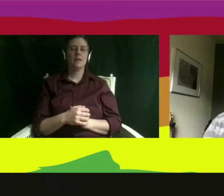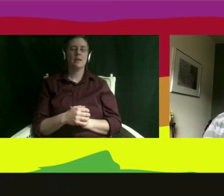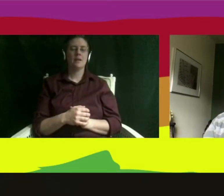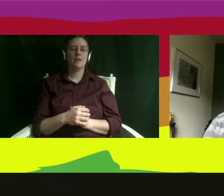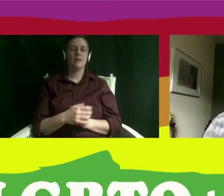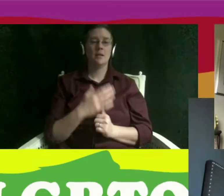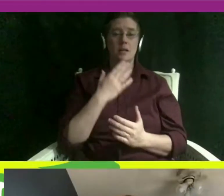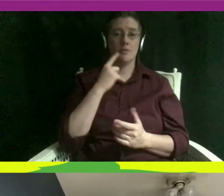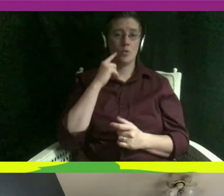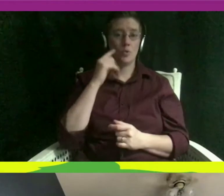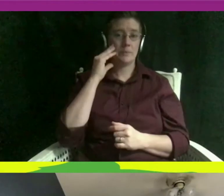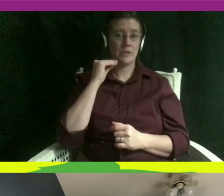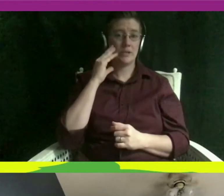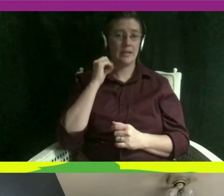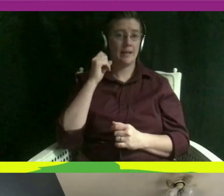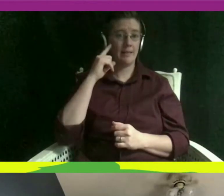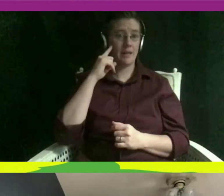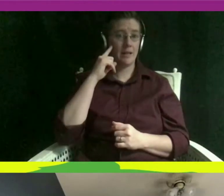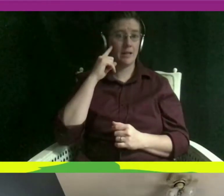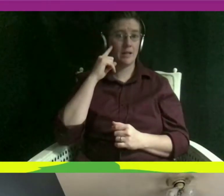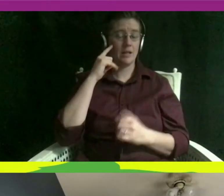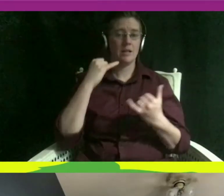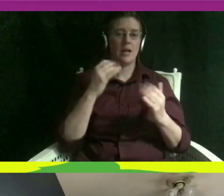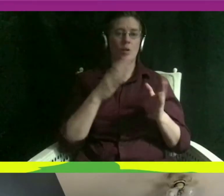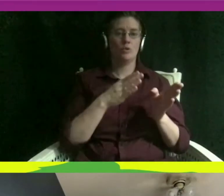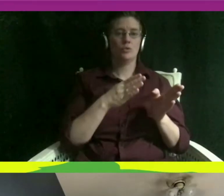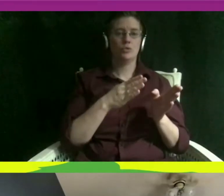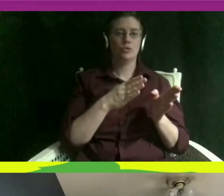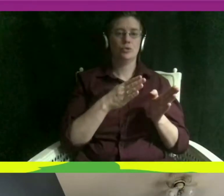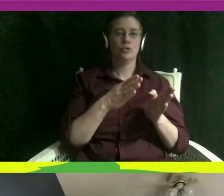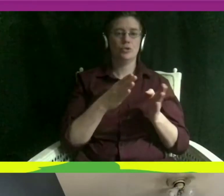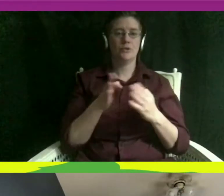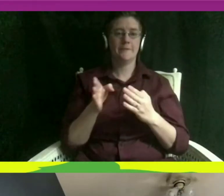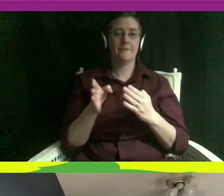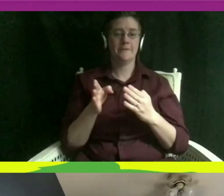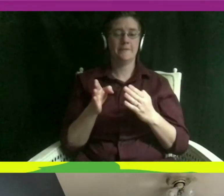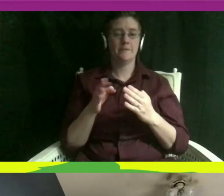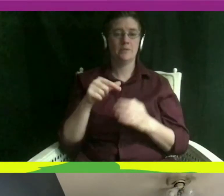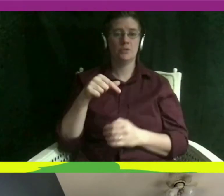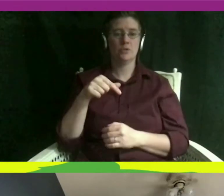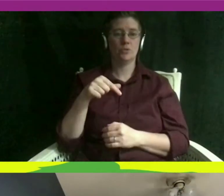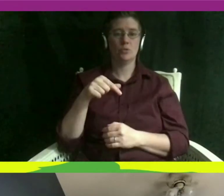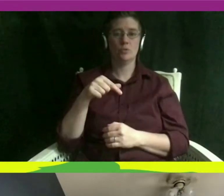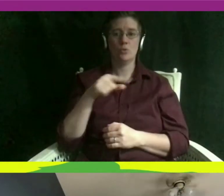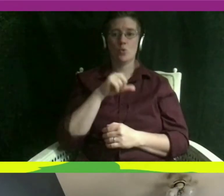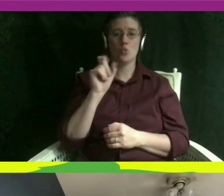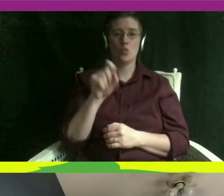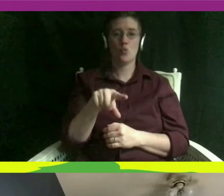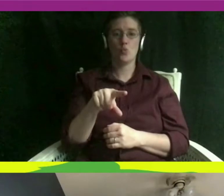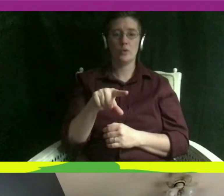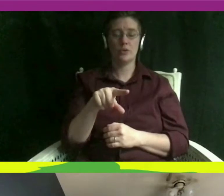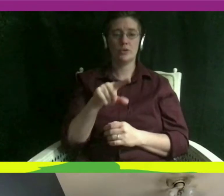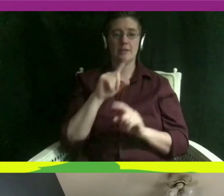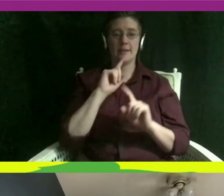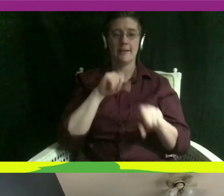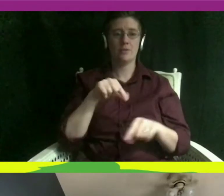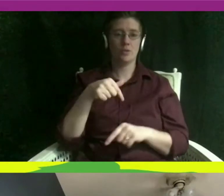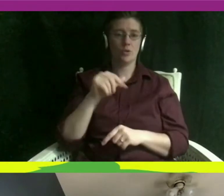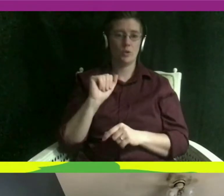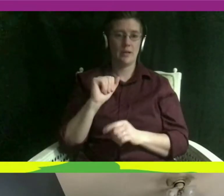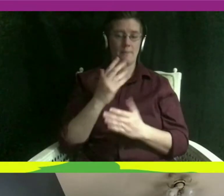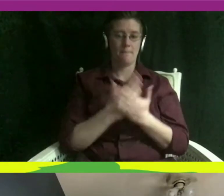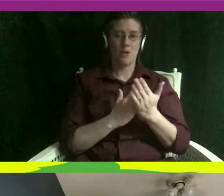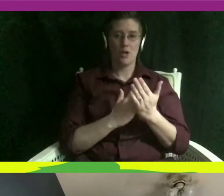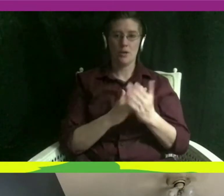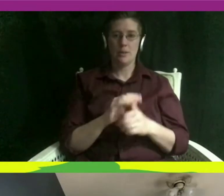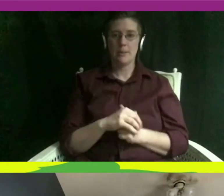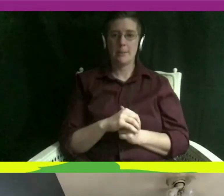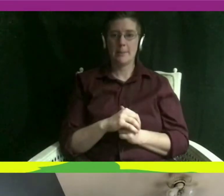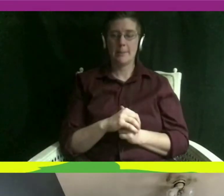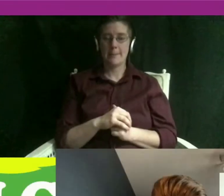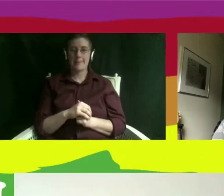now we are going to shift into the q a um aspect of this panel so if anybody on any of the live